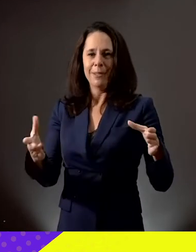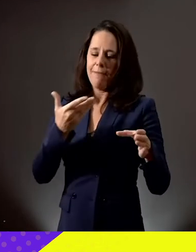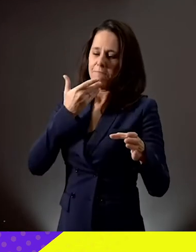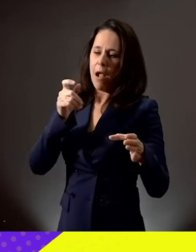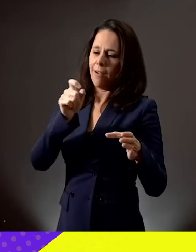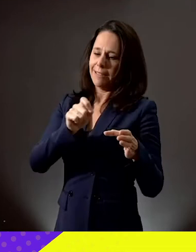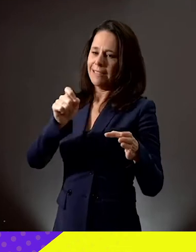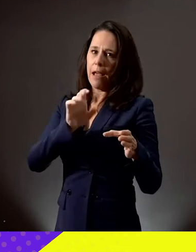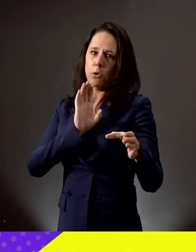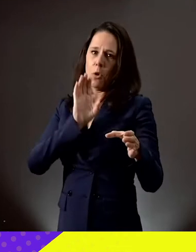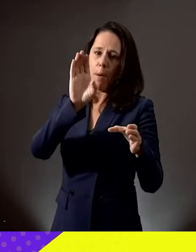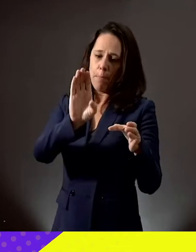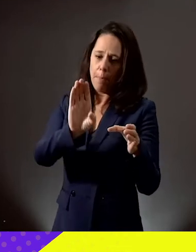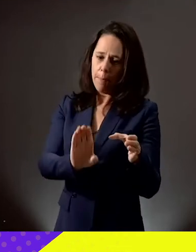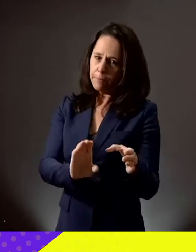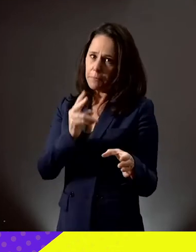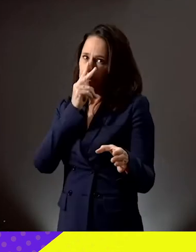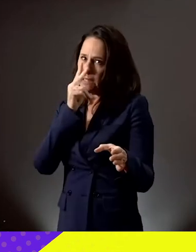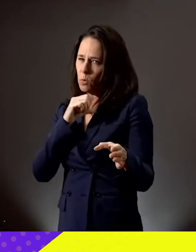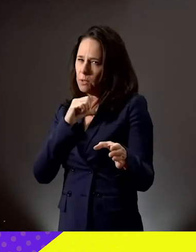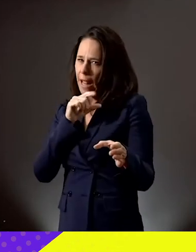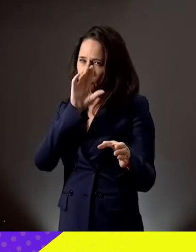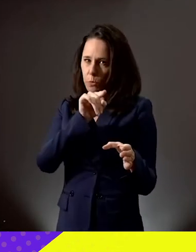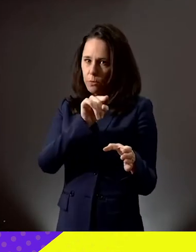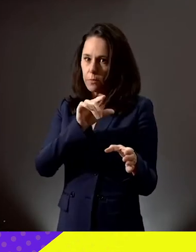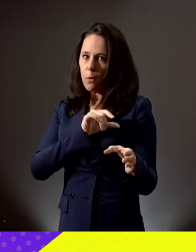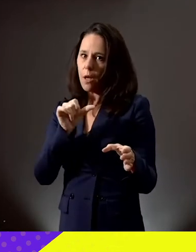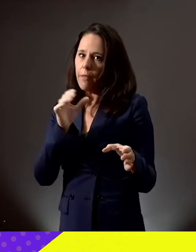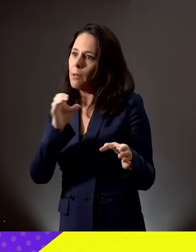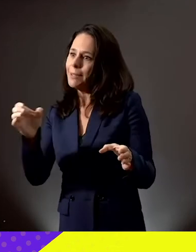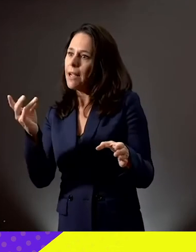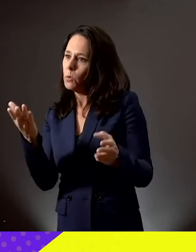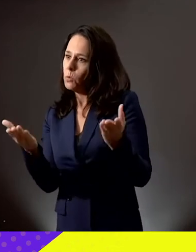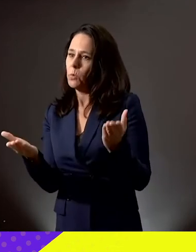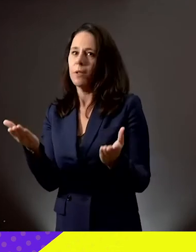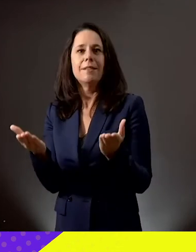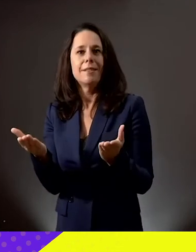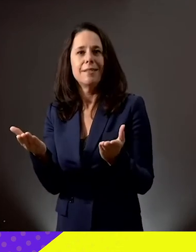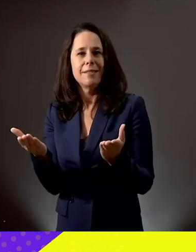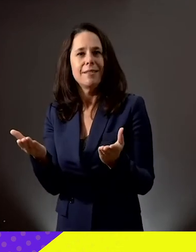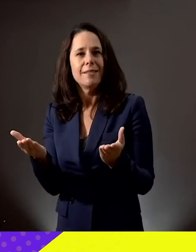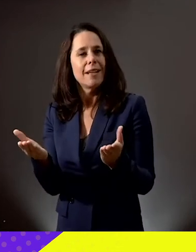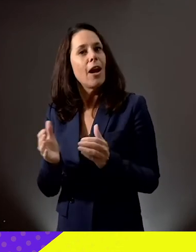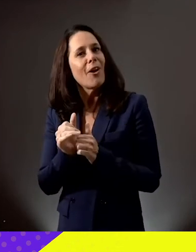They can see how they and others are doing and make a comparison.